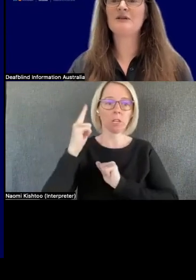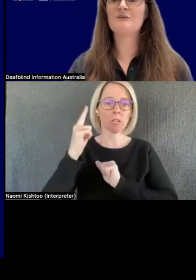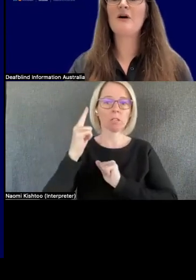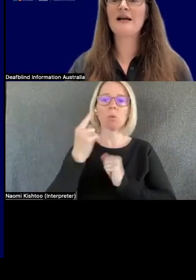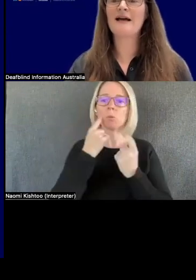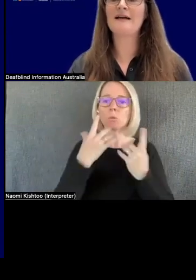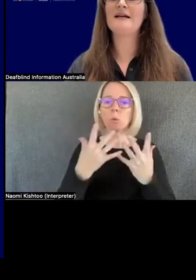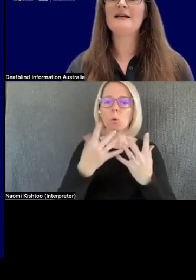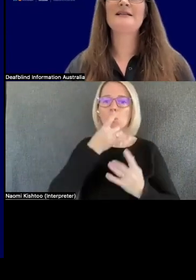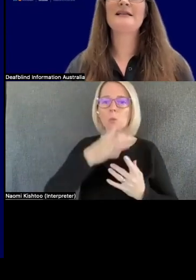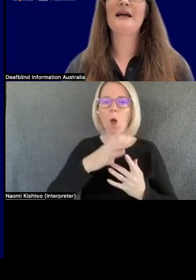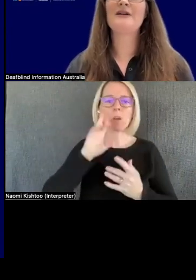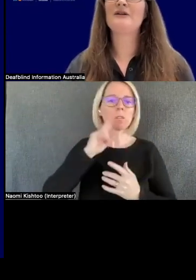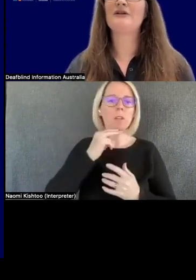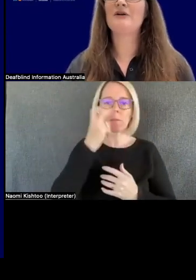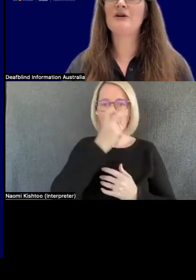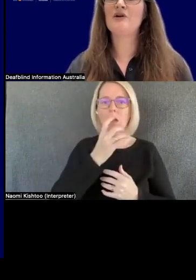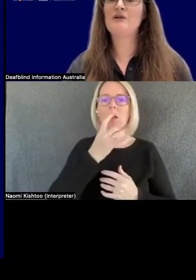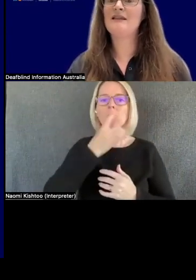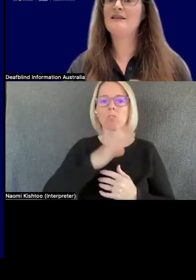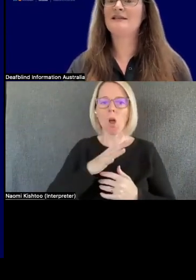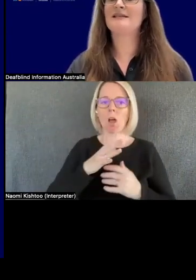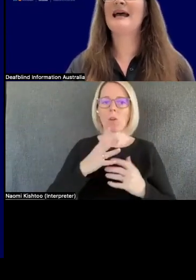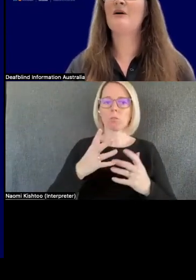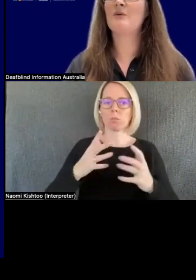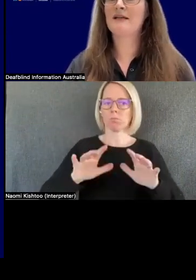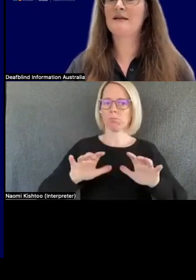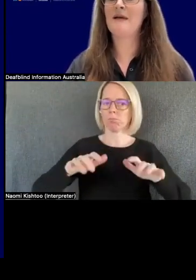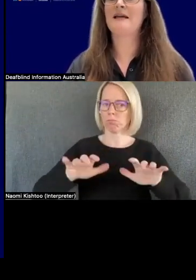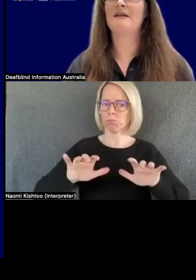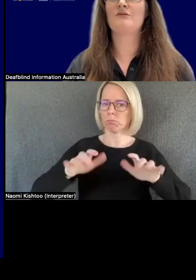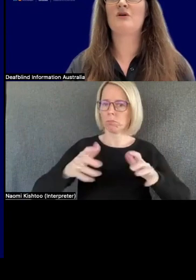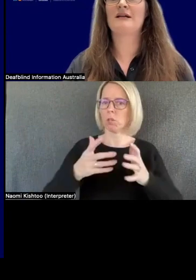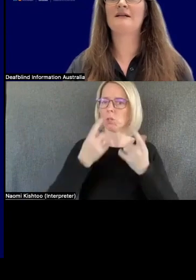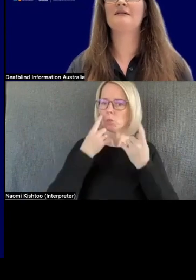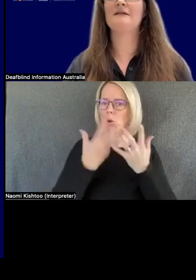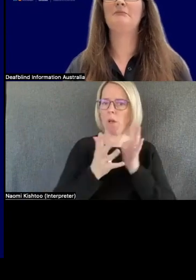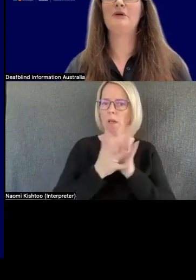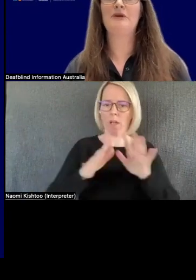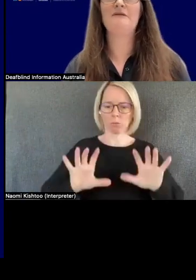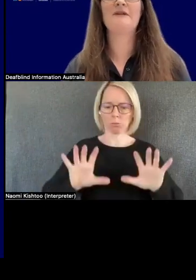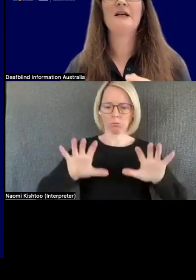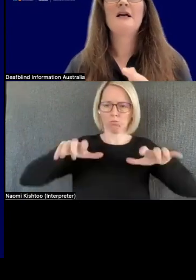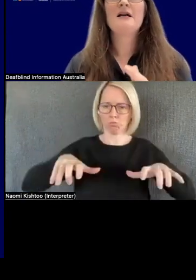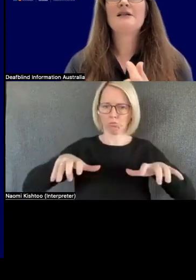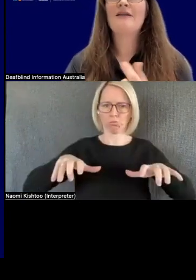the rocker, this is how you can hold on and this is how we can make the rocker move”. So,